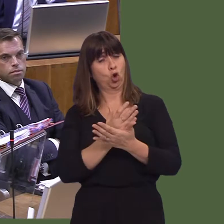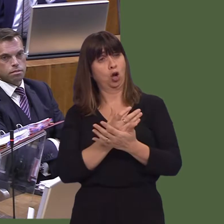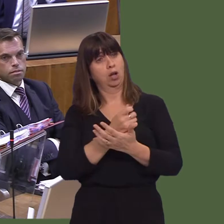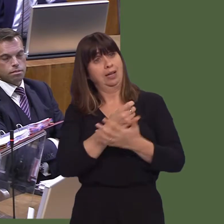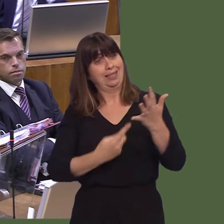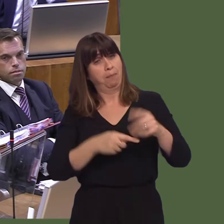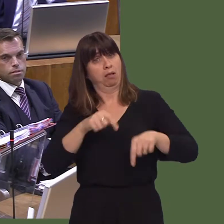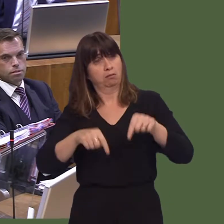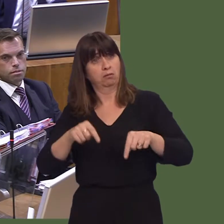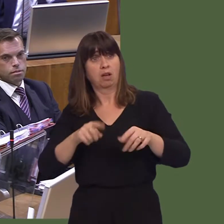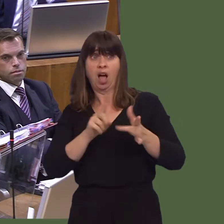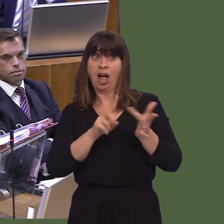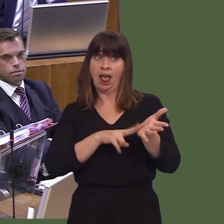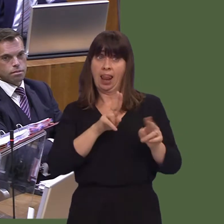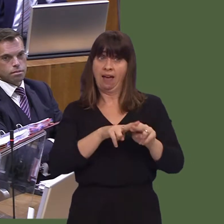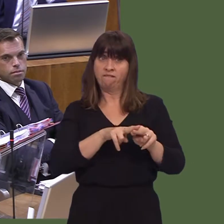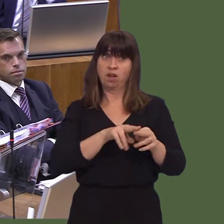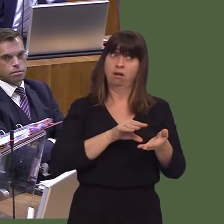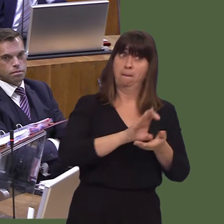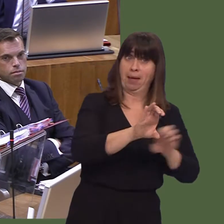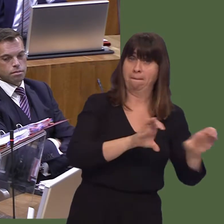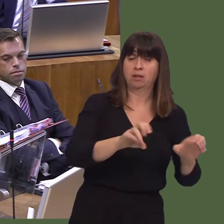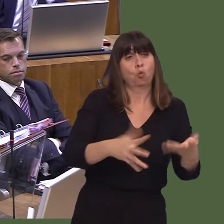from the ILF or not, receive the support they require to live independently in the community,